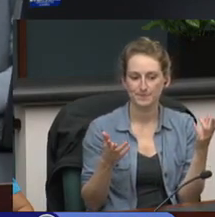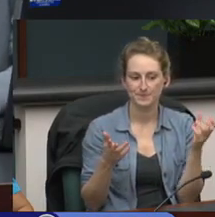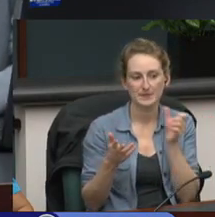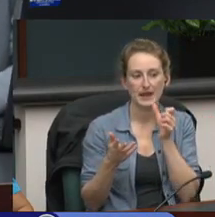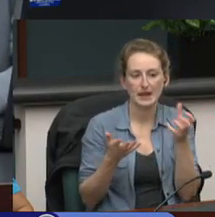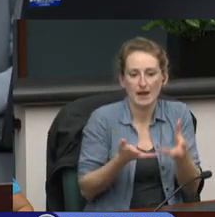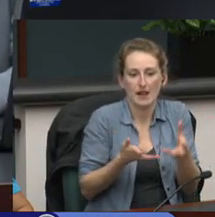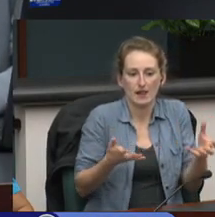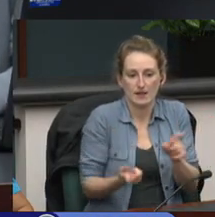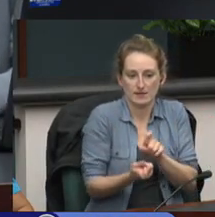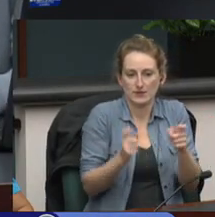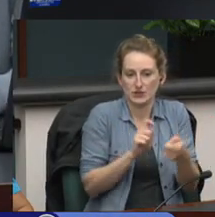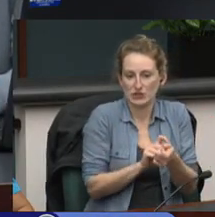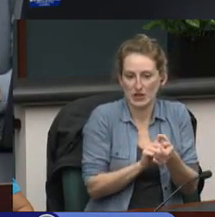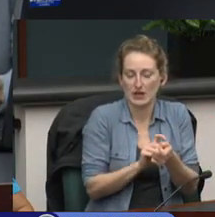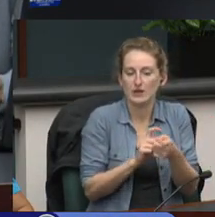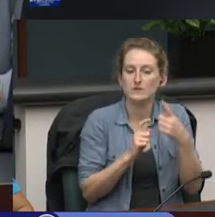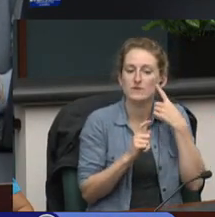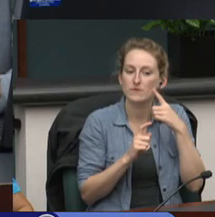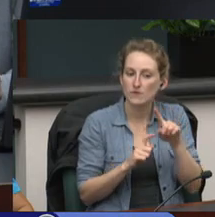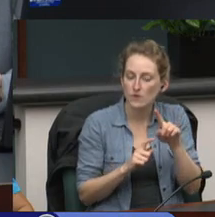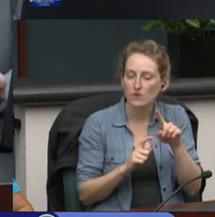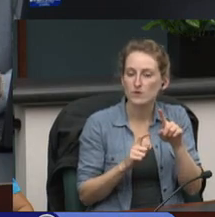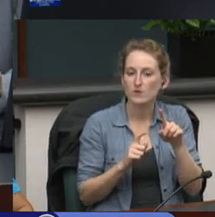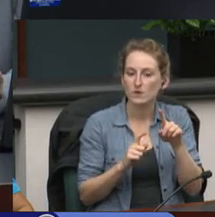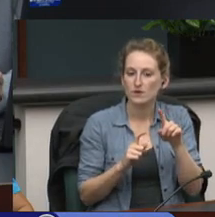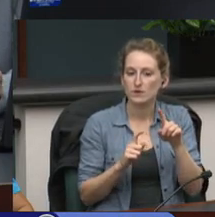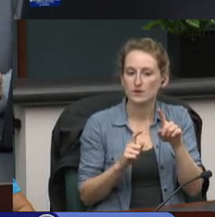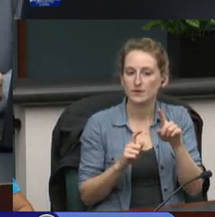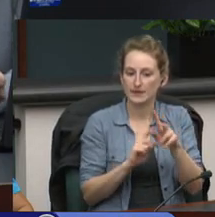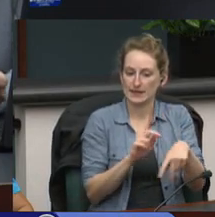proposed with the existing types of subdivisions that we have the main